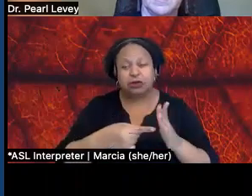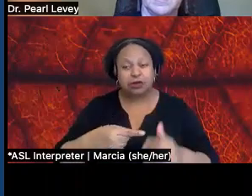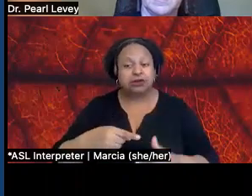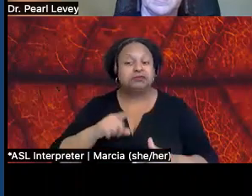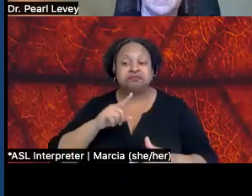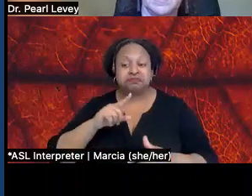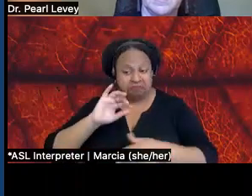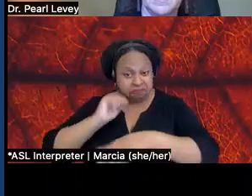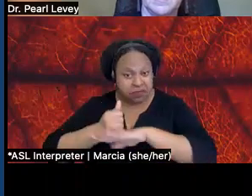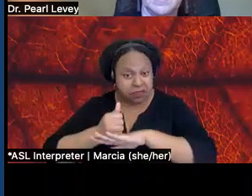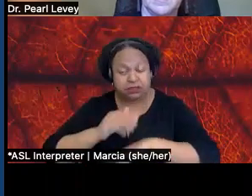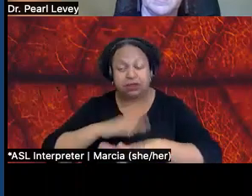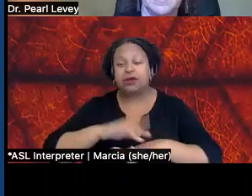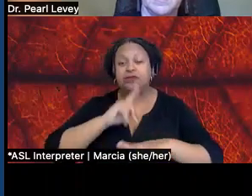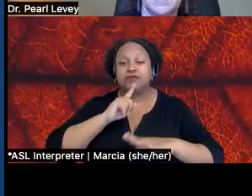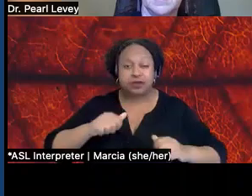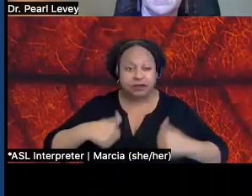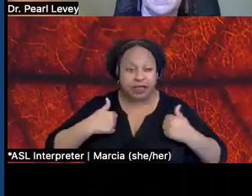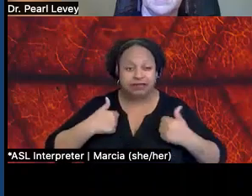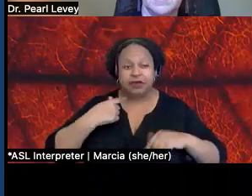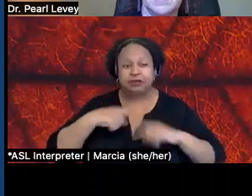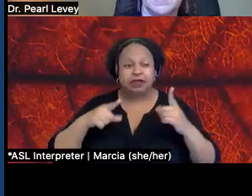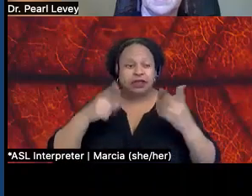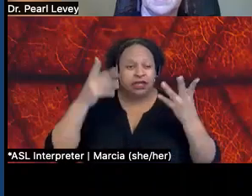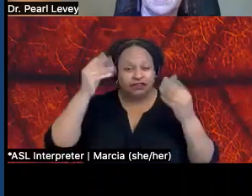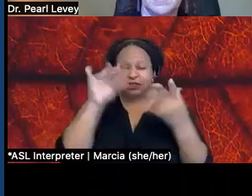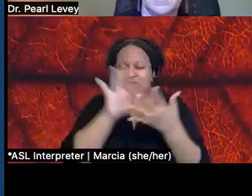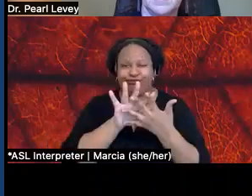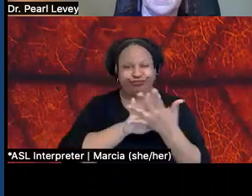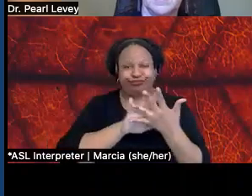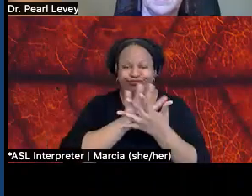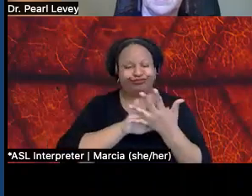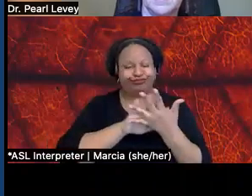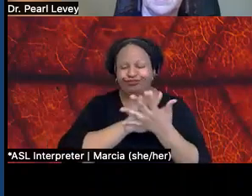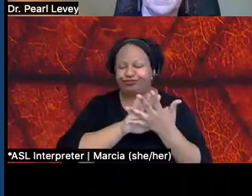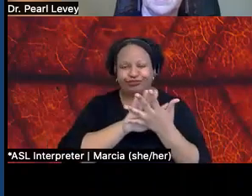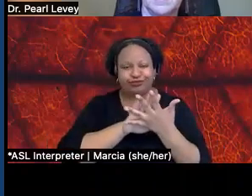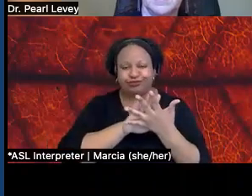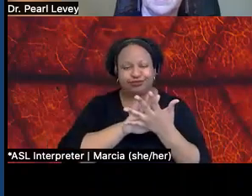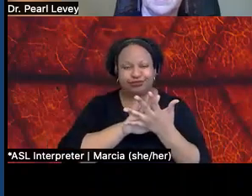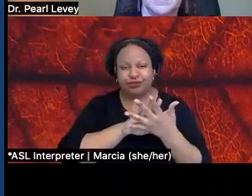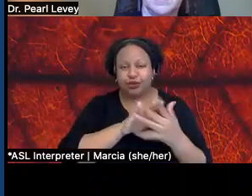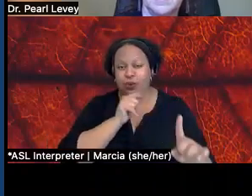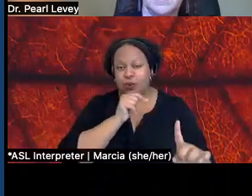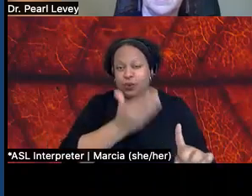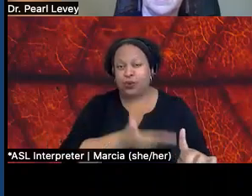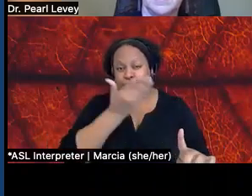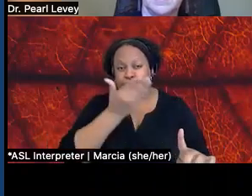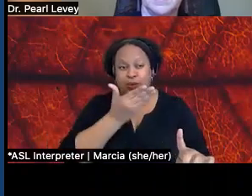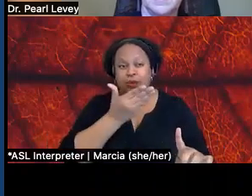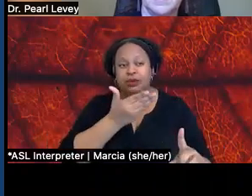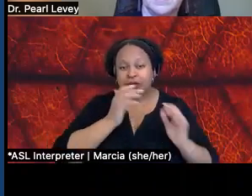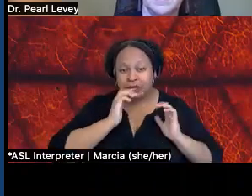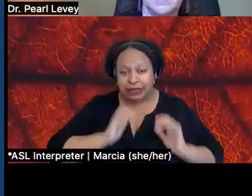There's very little information to try to preserve the identity and privacy of the learner involved.